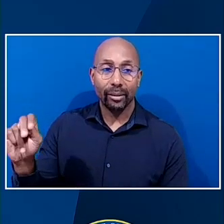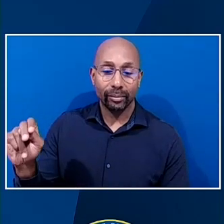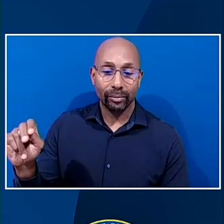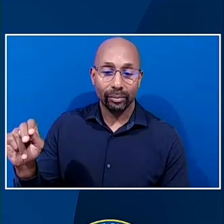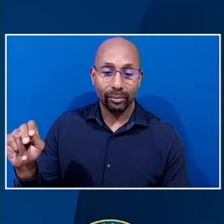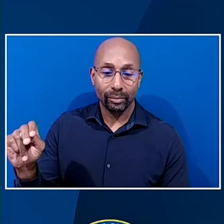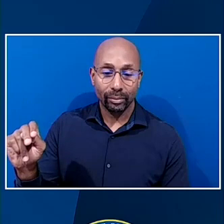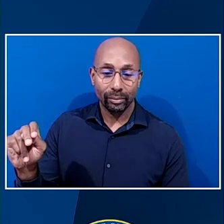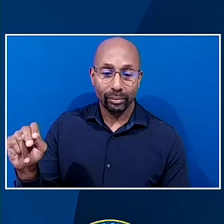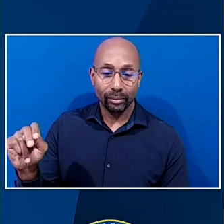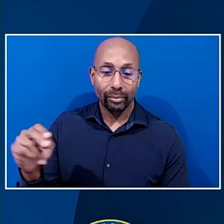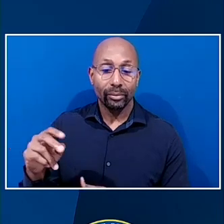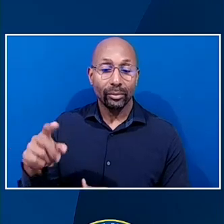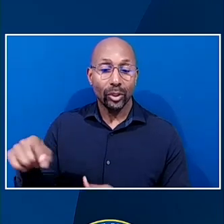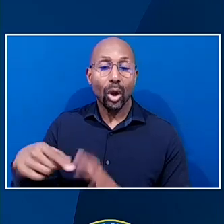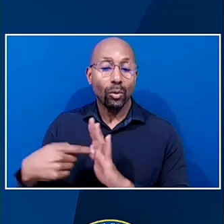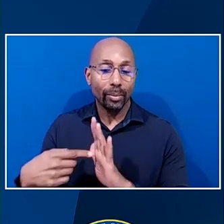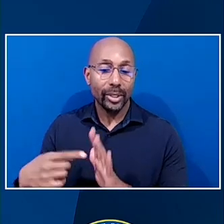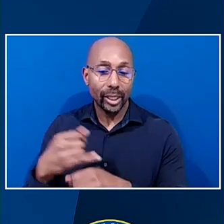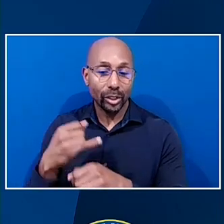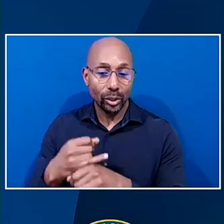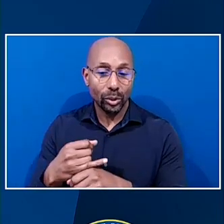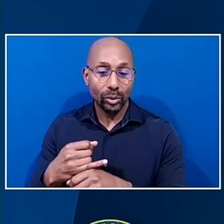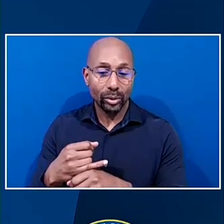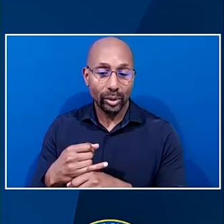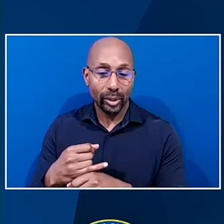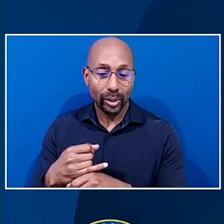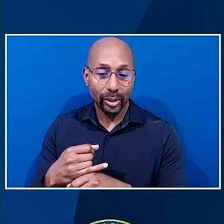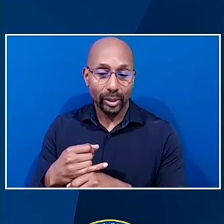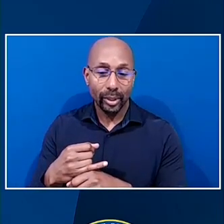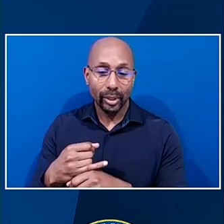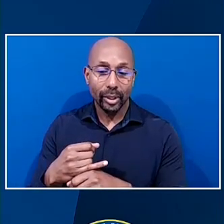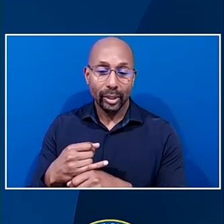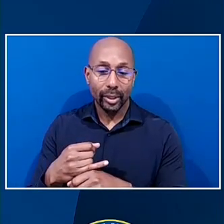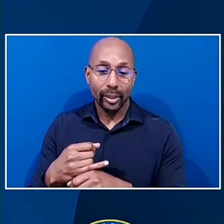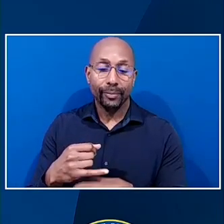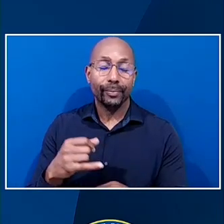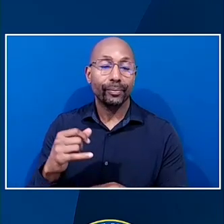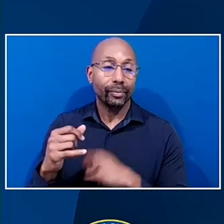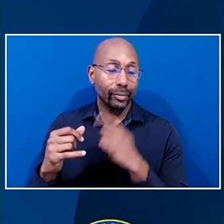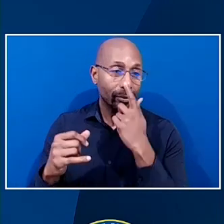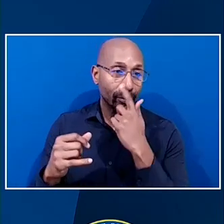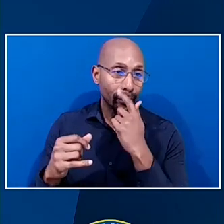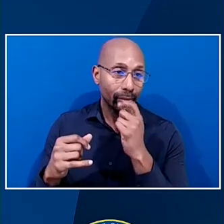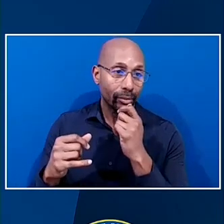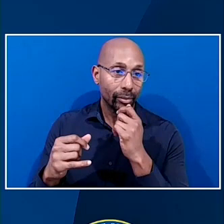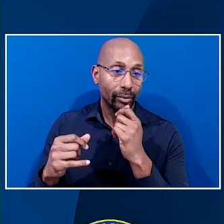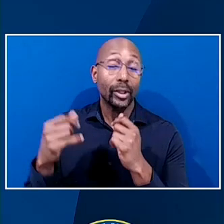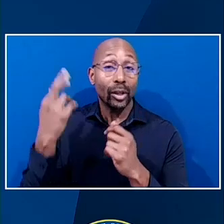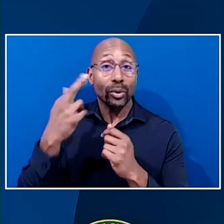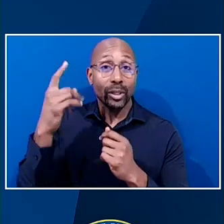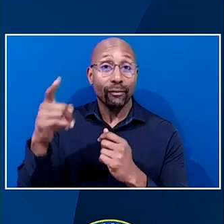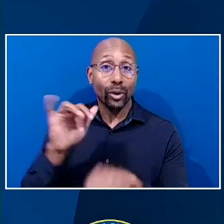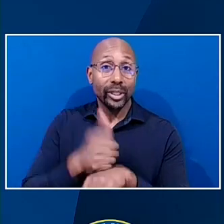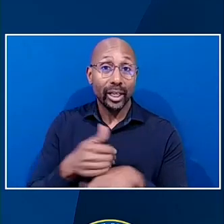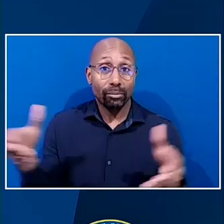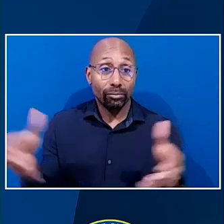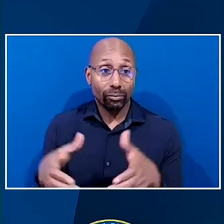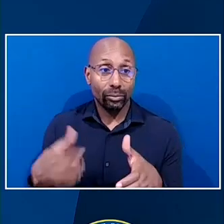Our purpose in doing this is we would like to understand the effects of some of the provisions that we're going to be